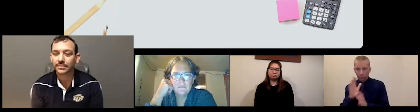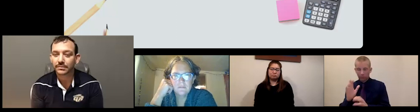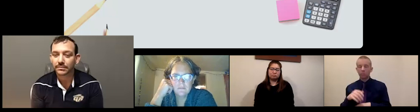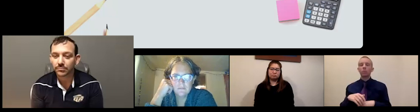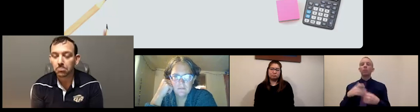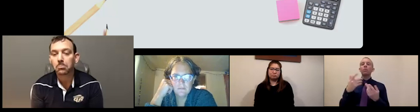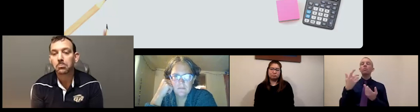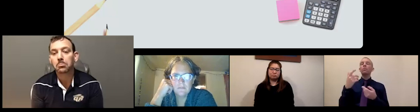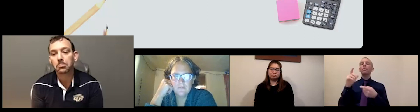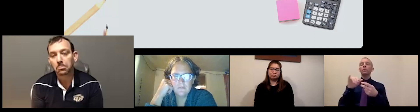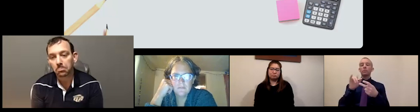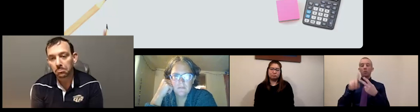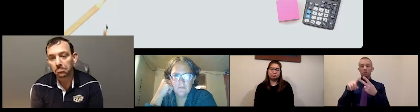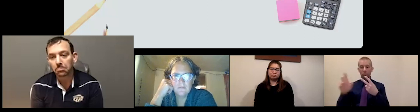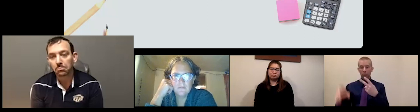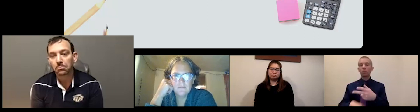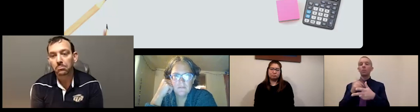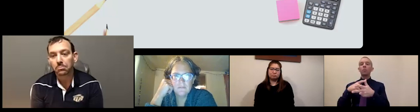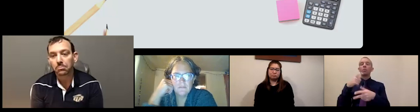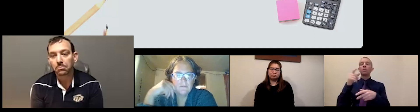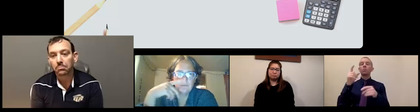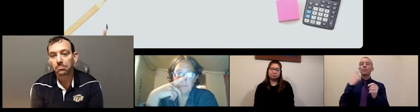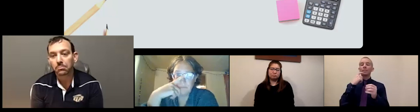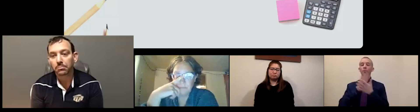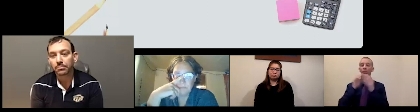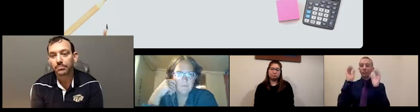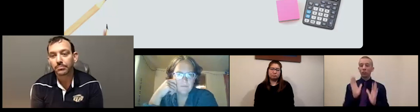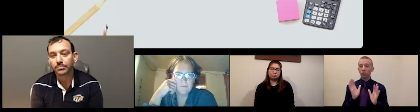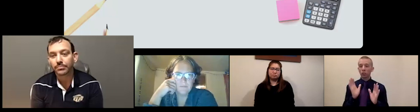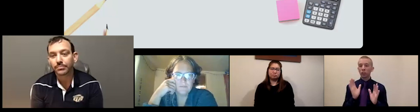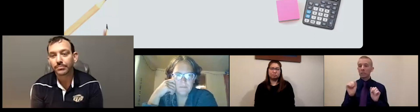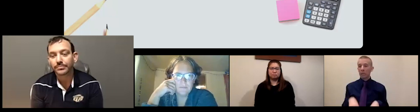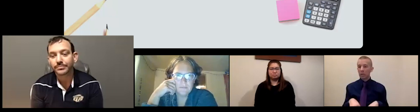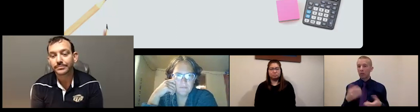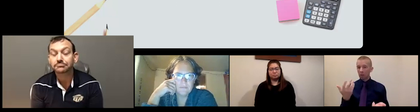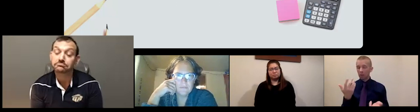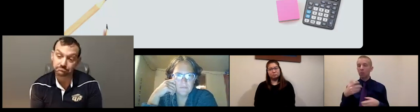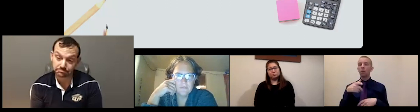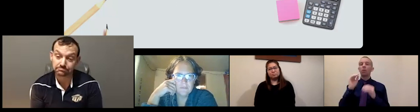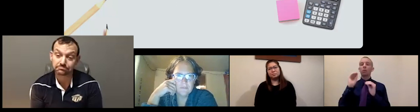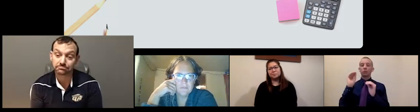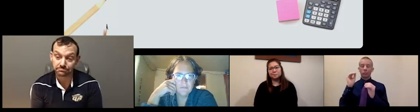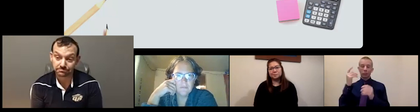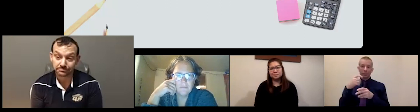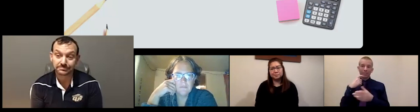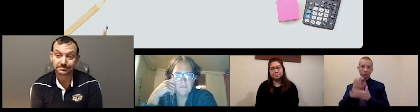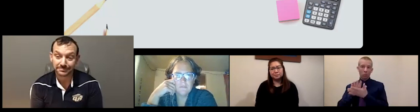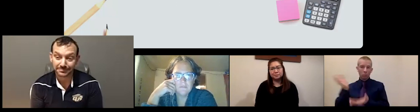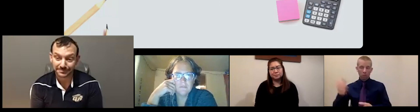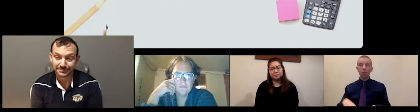Another option is becoming a dental school teacher to teach at a dental school.